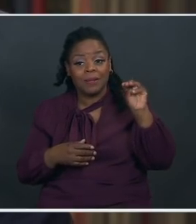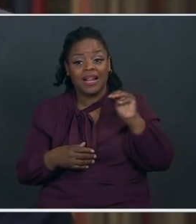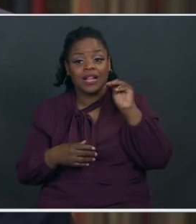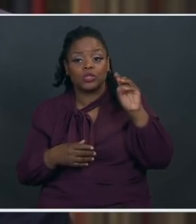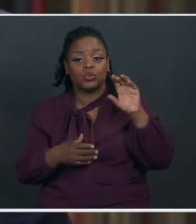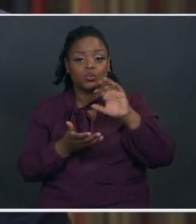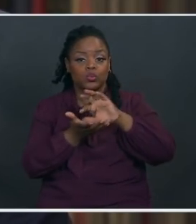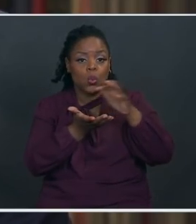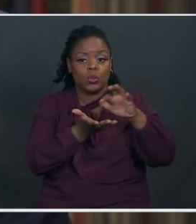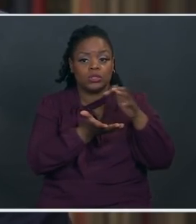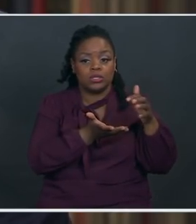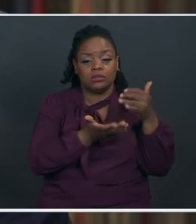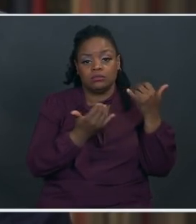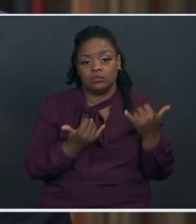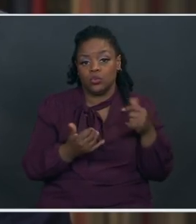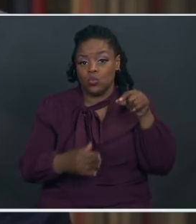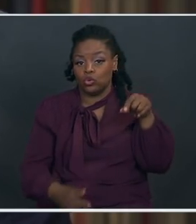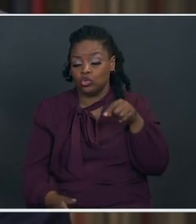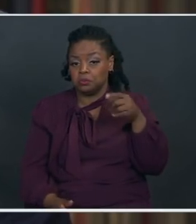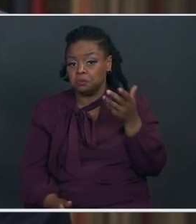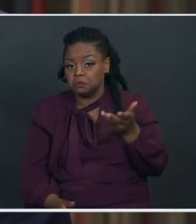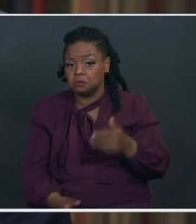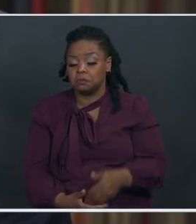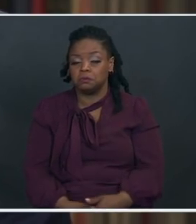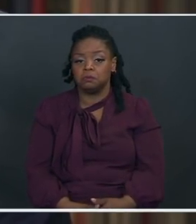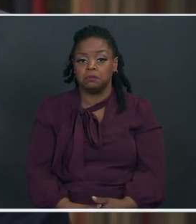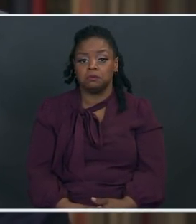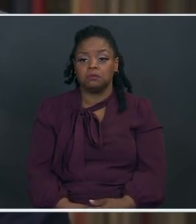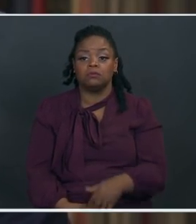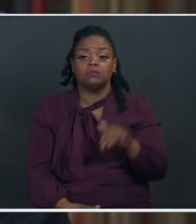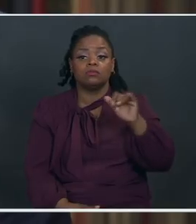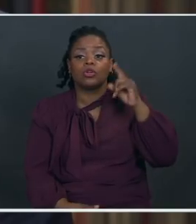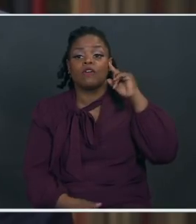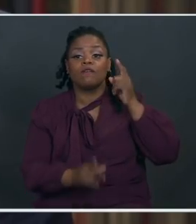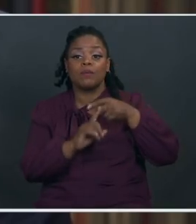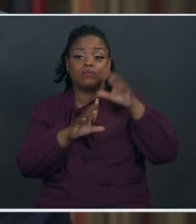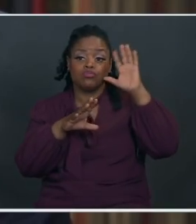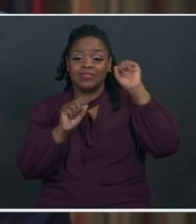And as you heard from the president yesterday, the United States plans to purchase